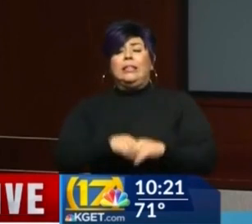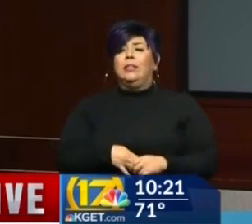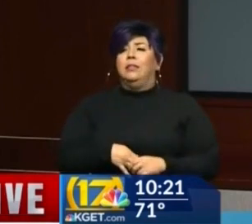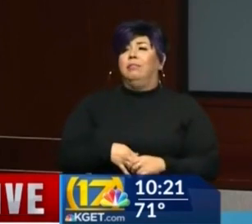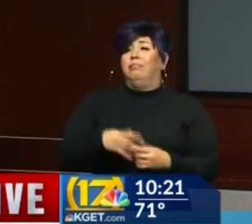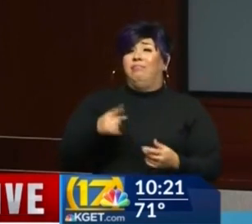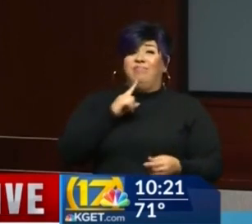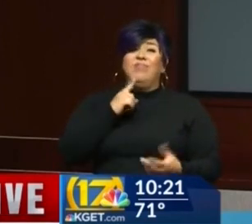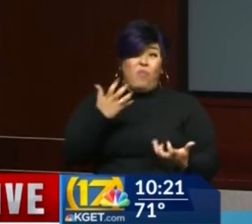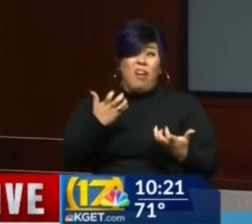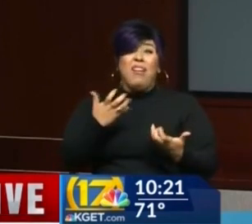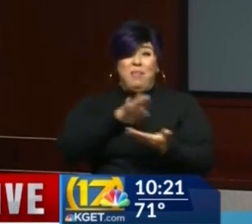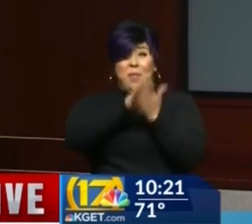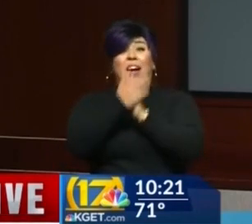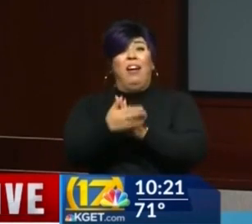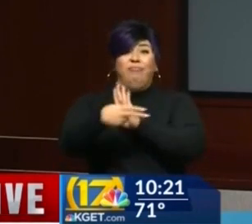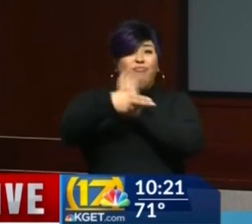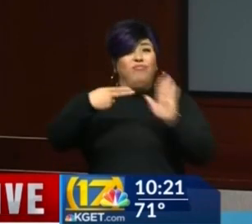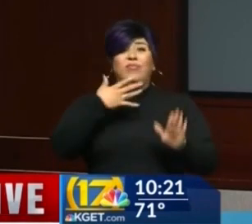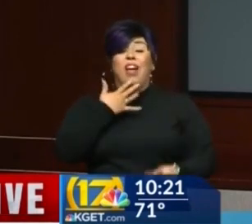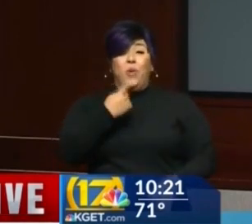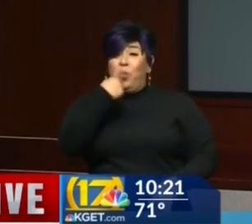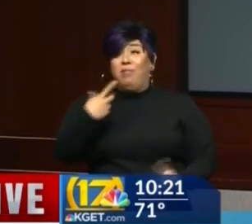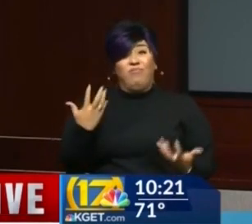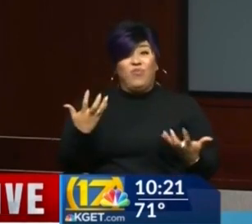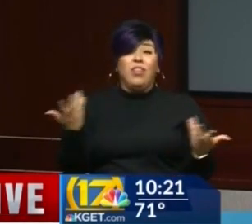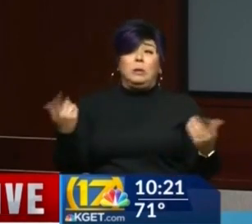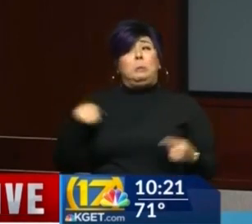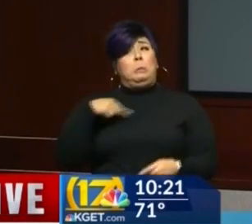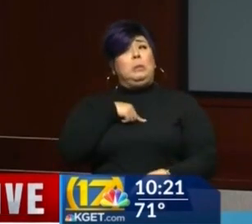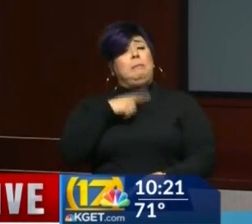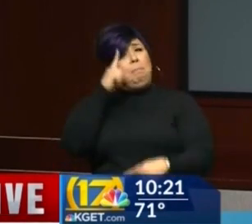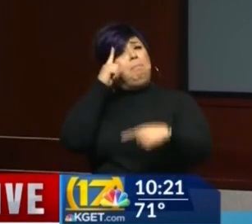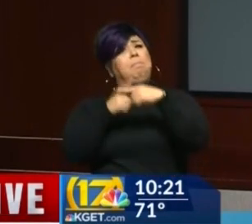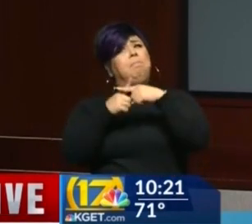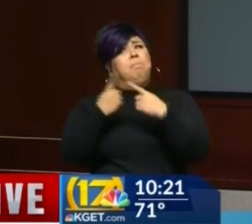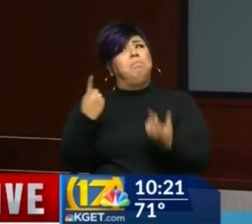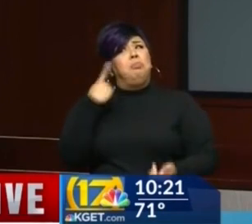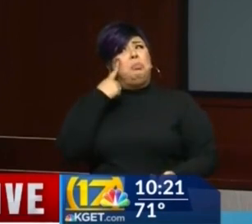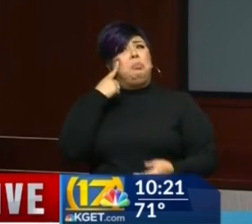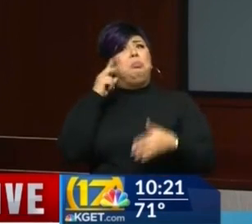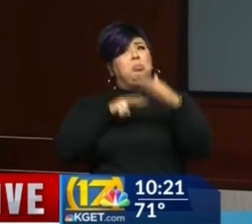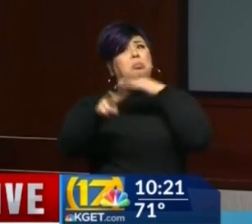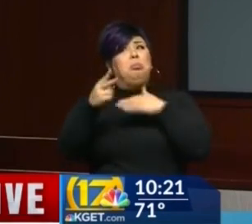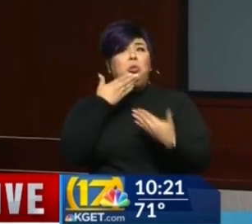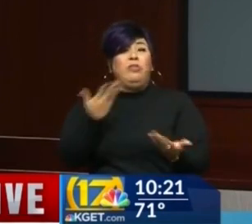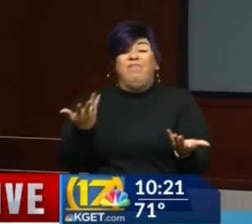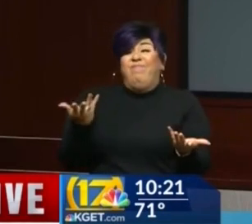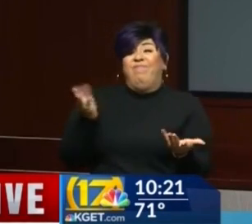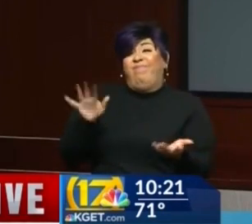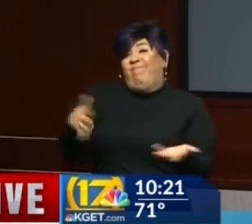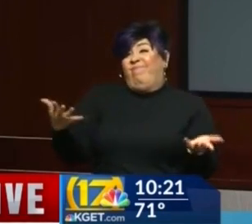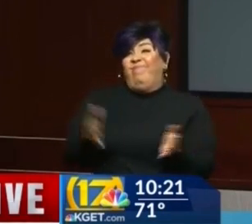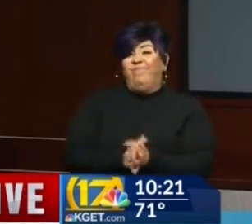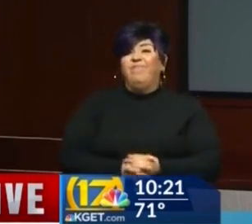EFFORT FORWARD TO DO ALL THE THINGS TO SUSTAIN THE EFFORT TO